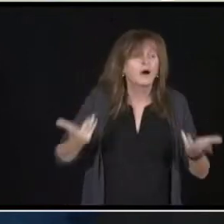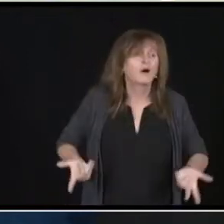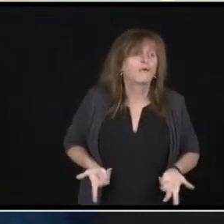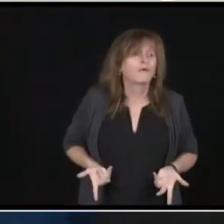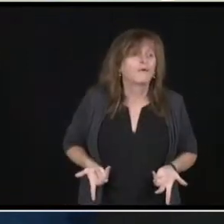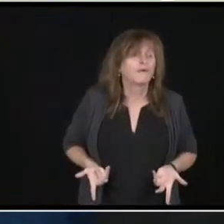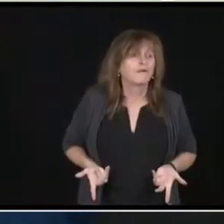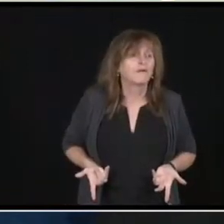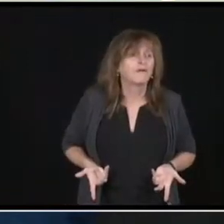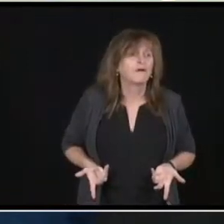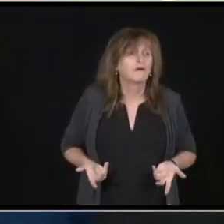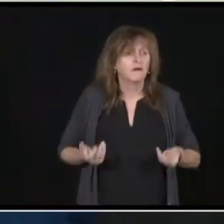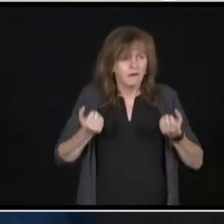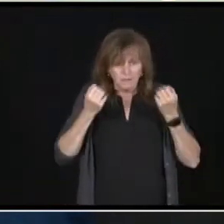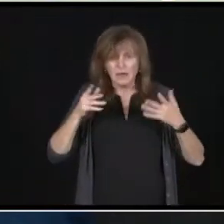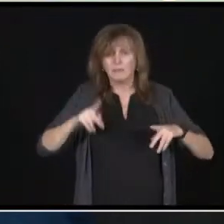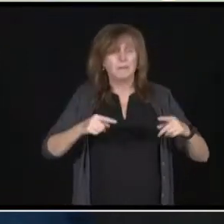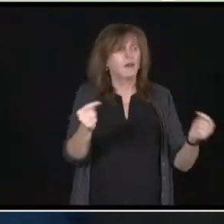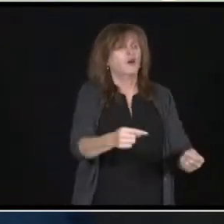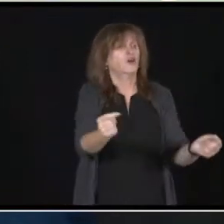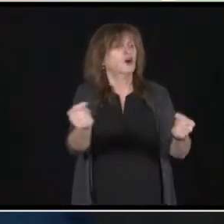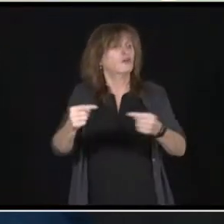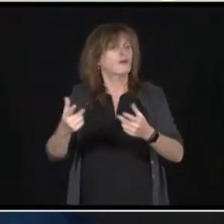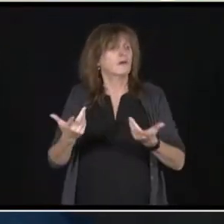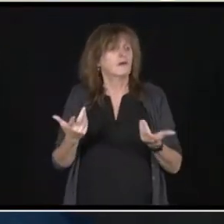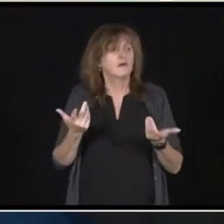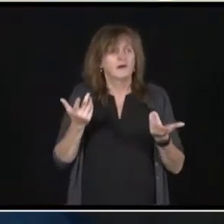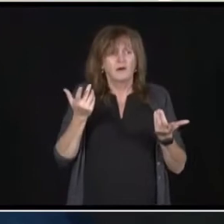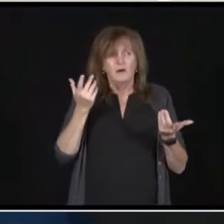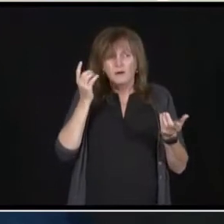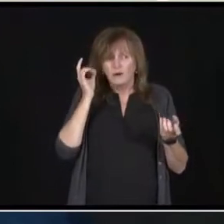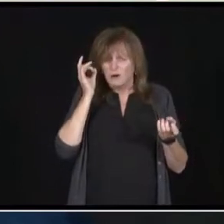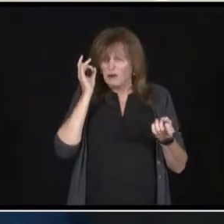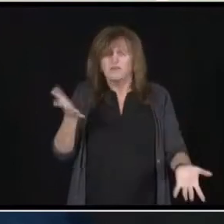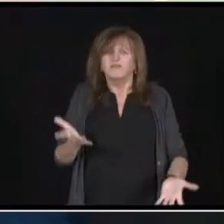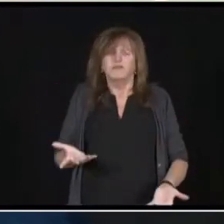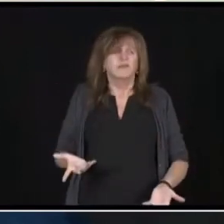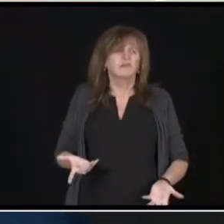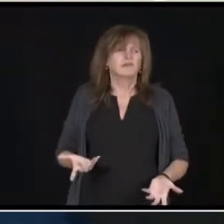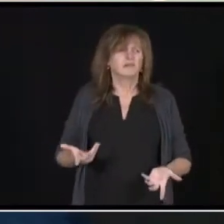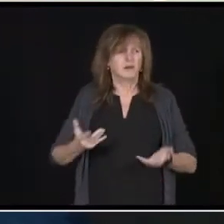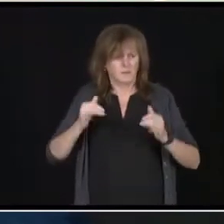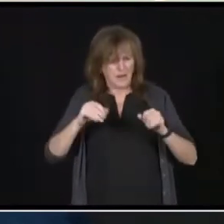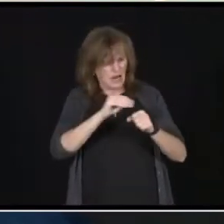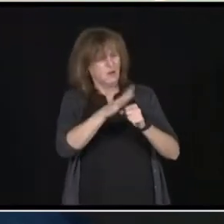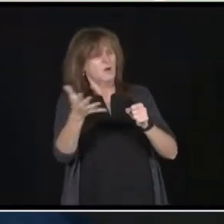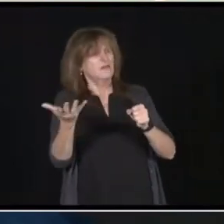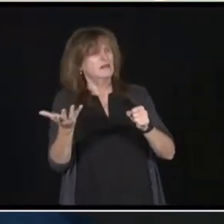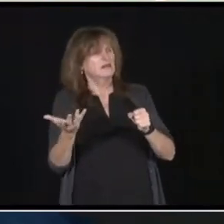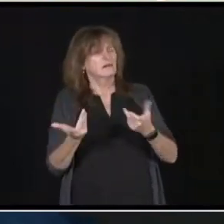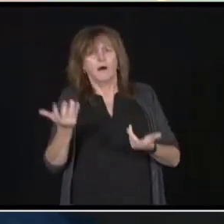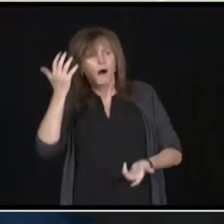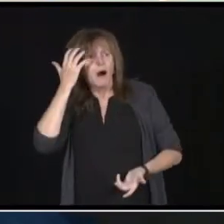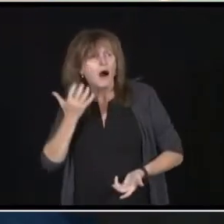You know something, you know what is unfair? COVID is unfair. Look at all of these people that a been hurt.